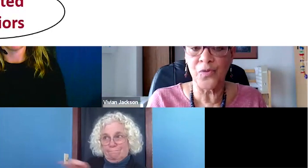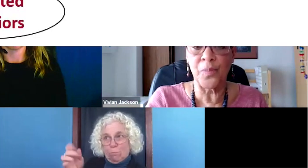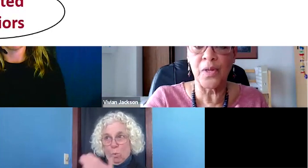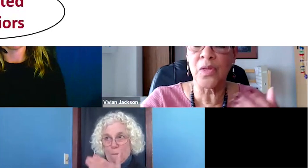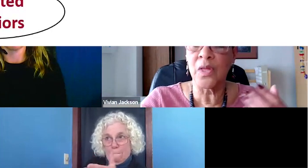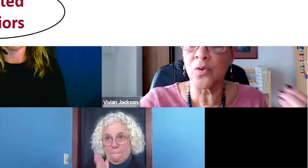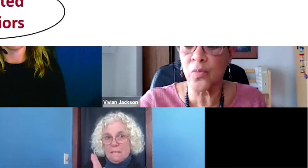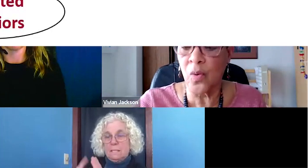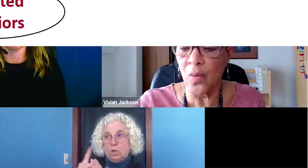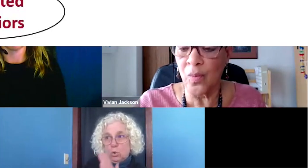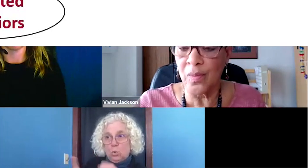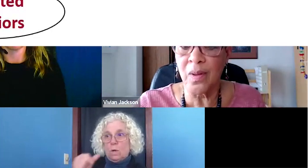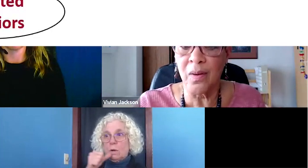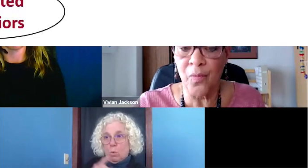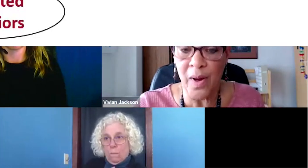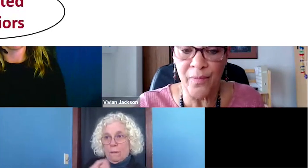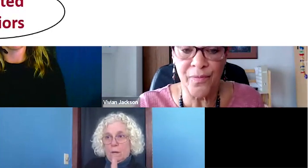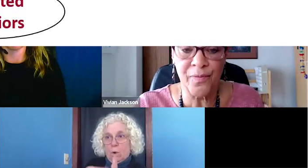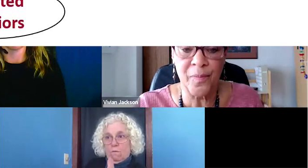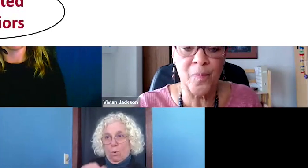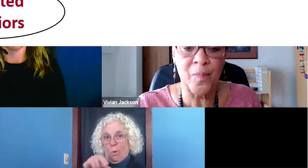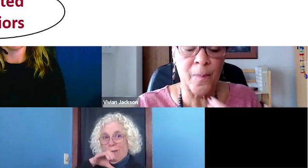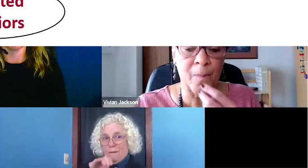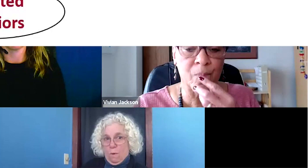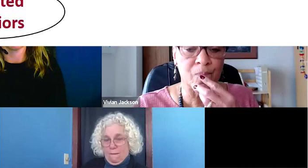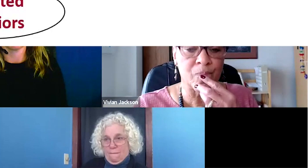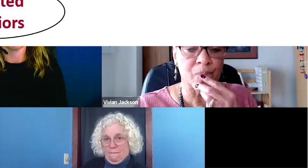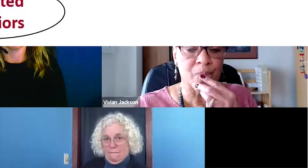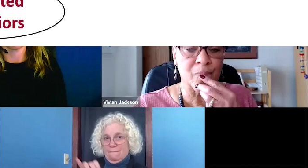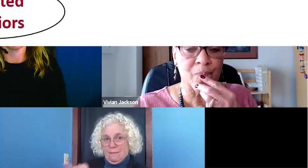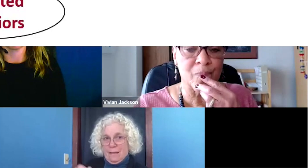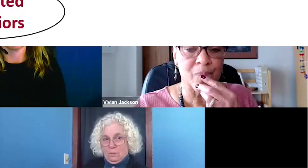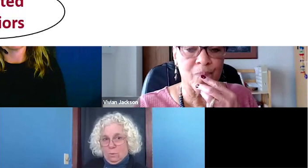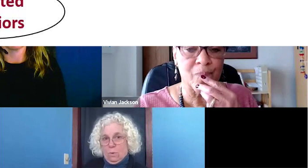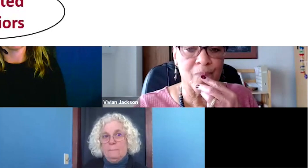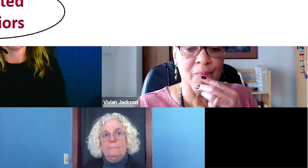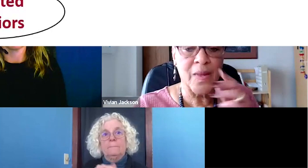to be in the role of white.